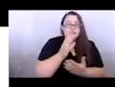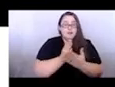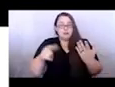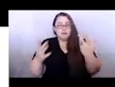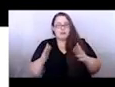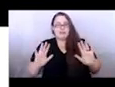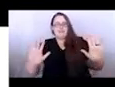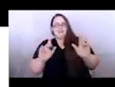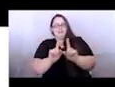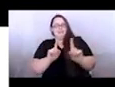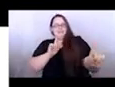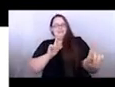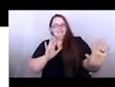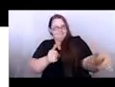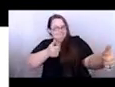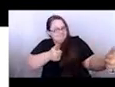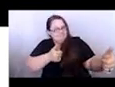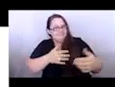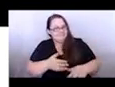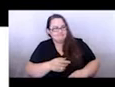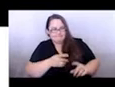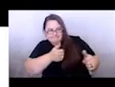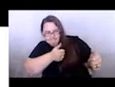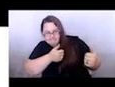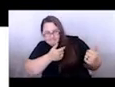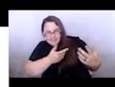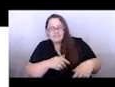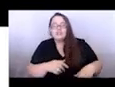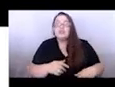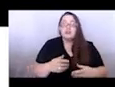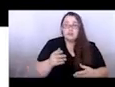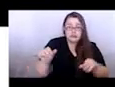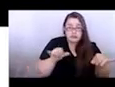and that applies to the students, too. They may be OK with that. Others may want to maintain social distancing,